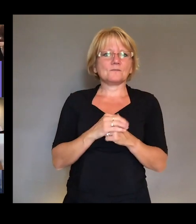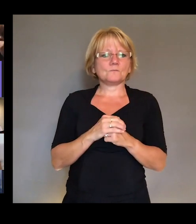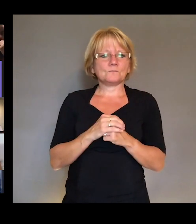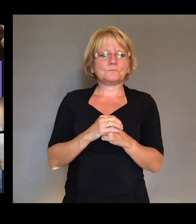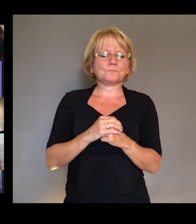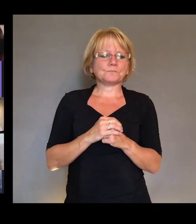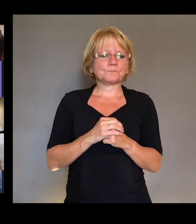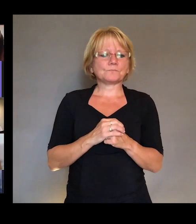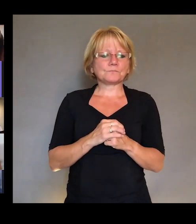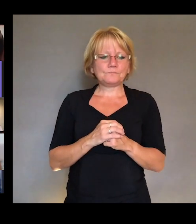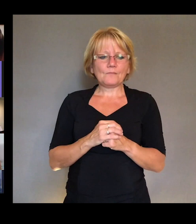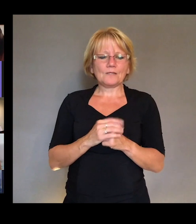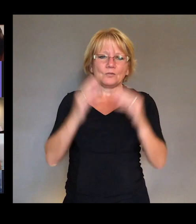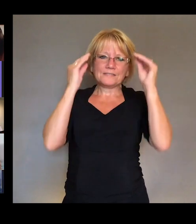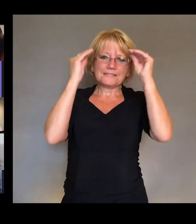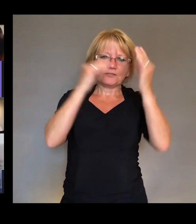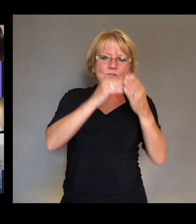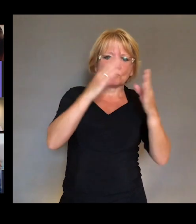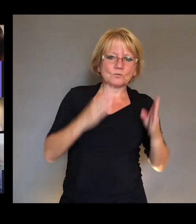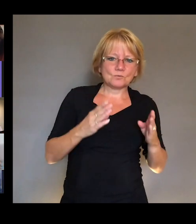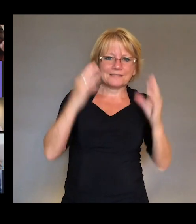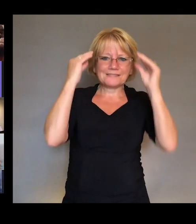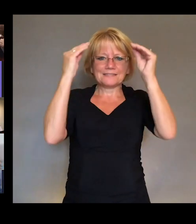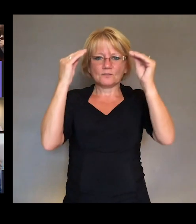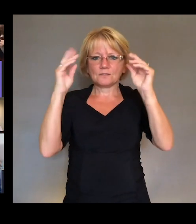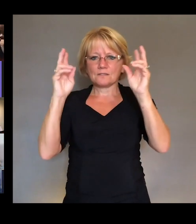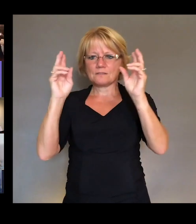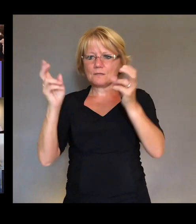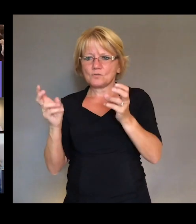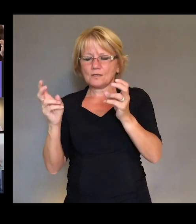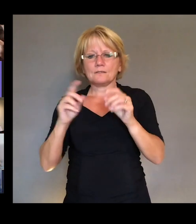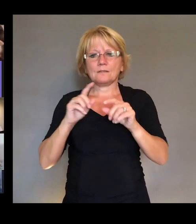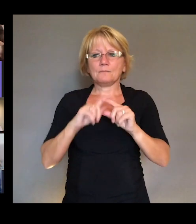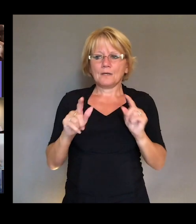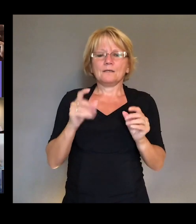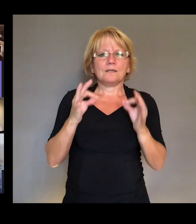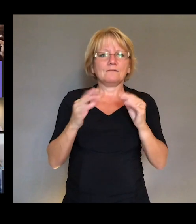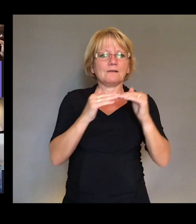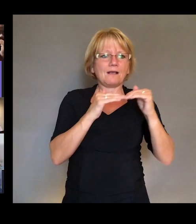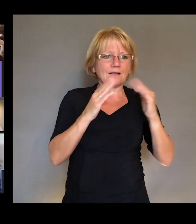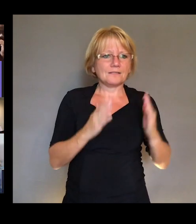as you're teaching the student, not just a subject. And I have an understand that when your student is, is there, or your colleagues are there,